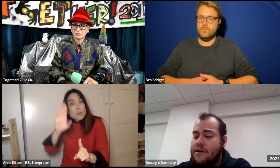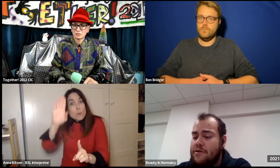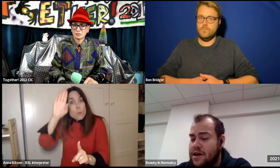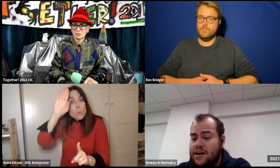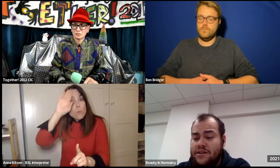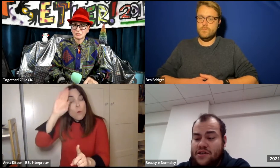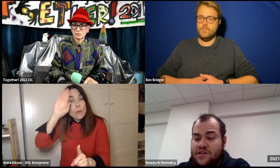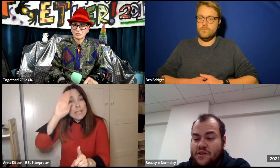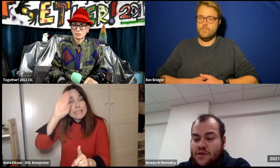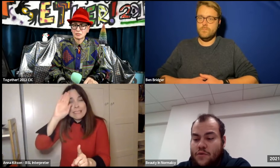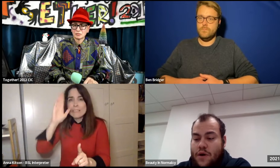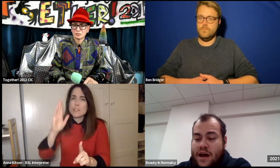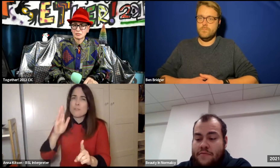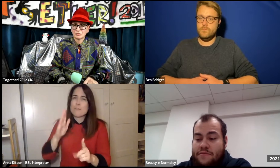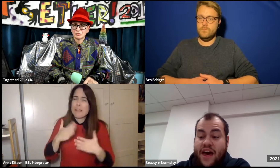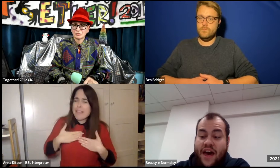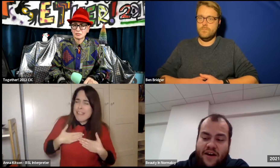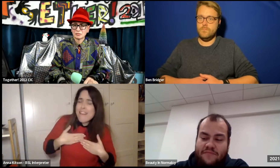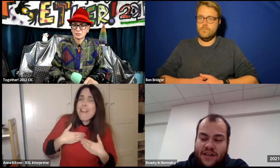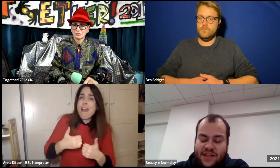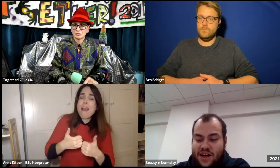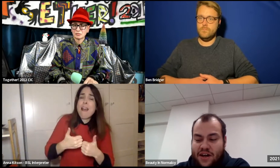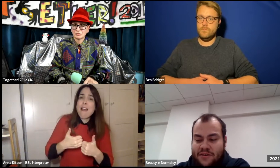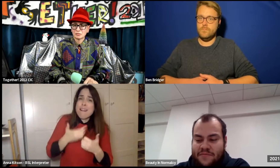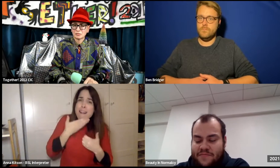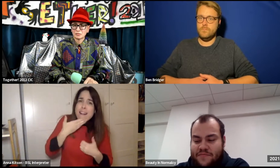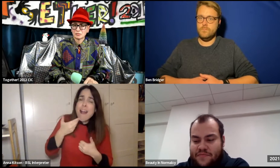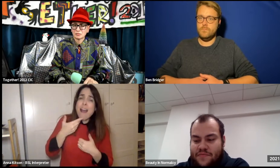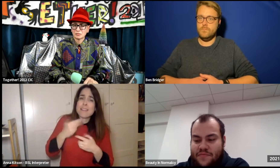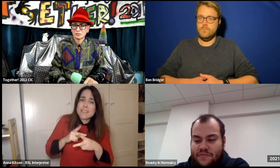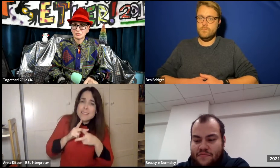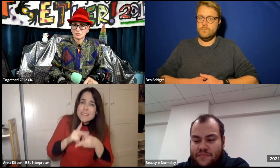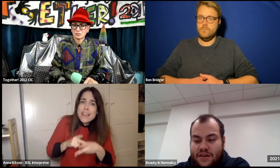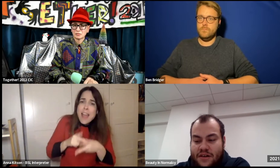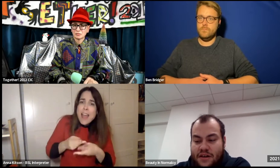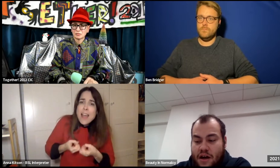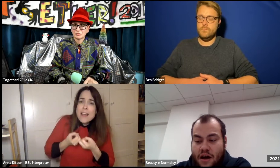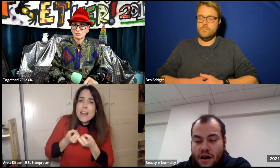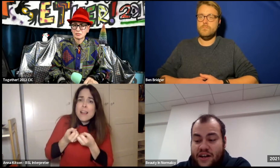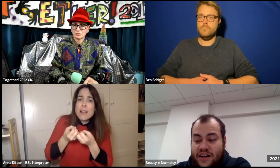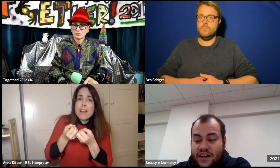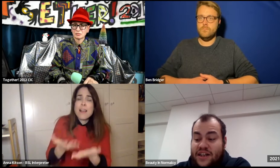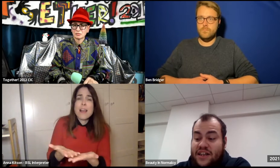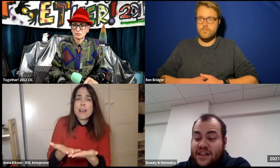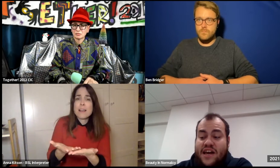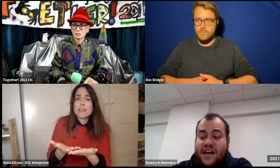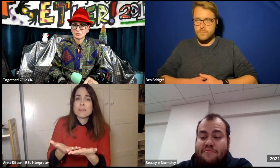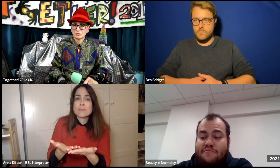care and kindness where there is none. I need to save myself,